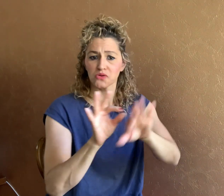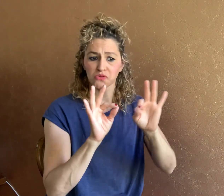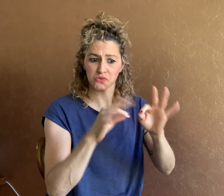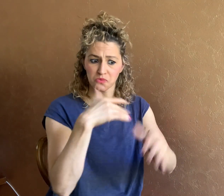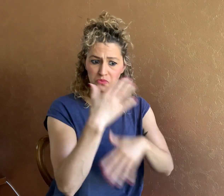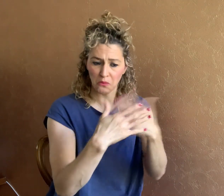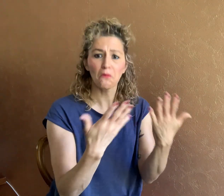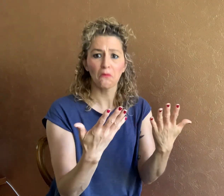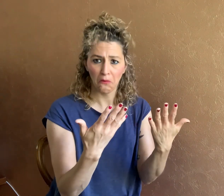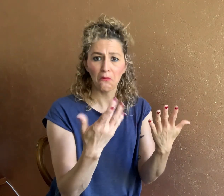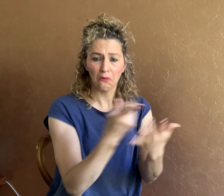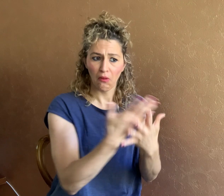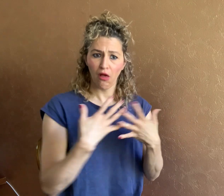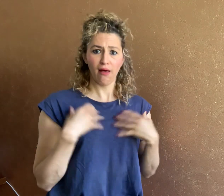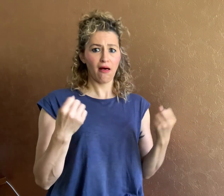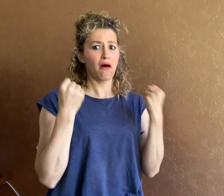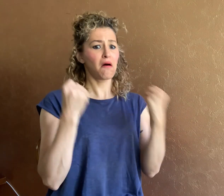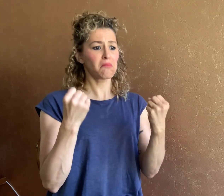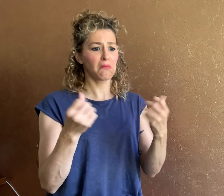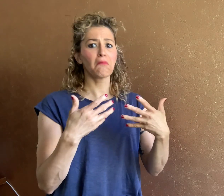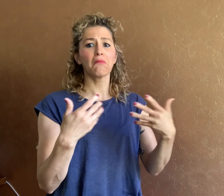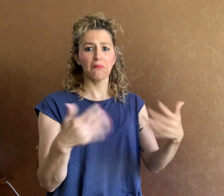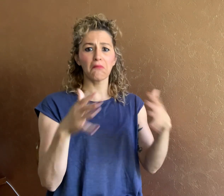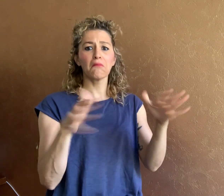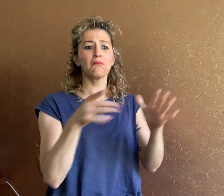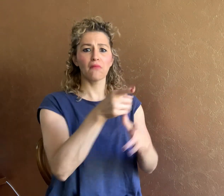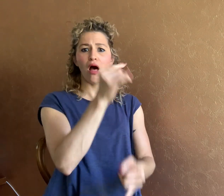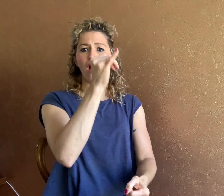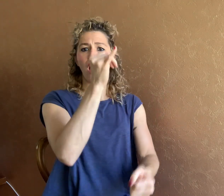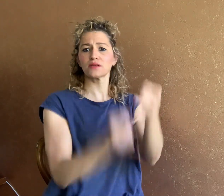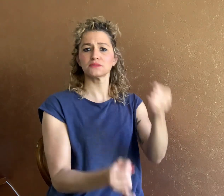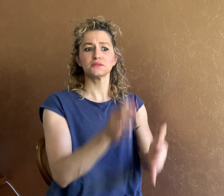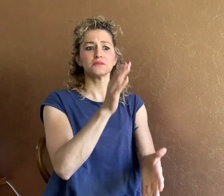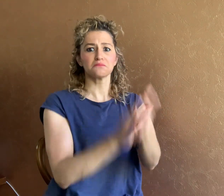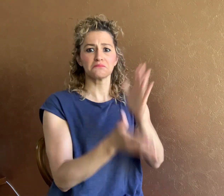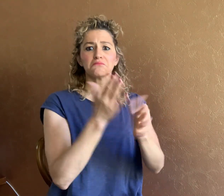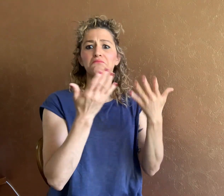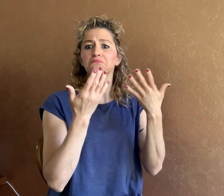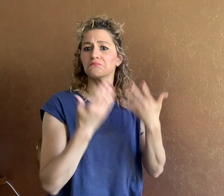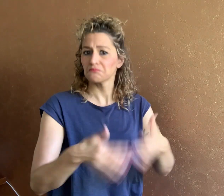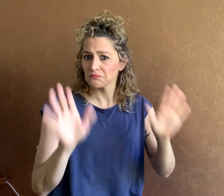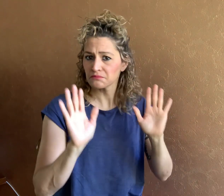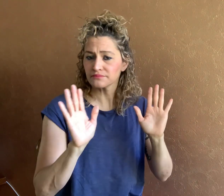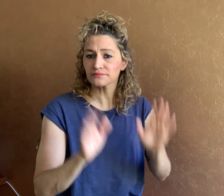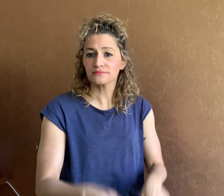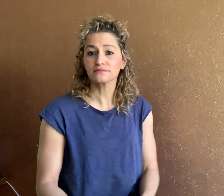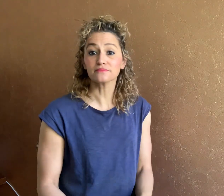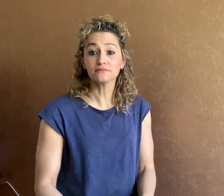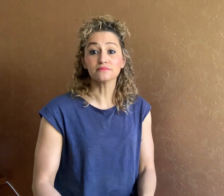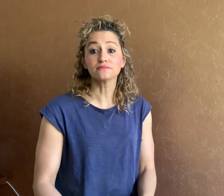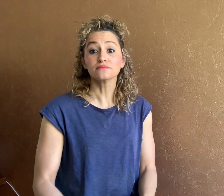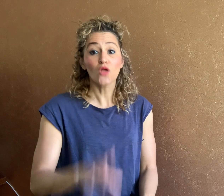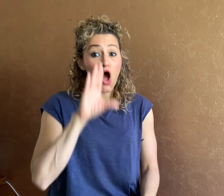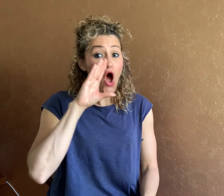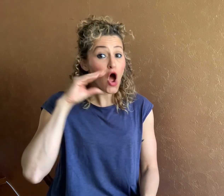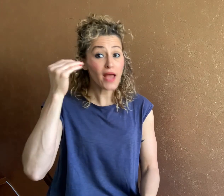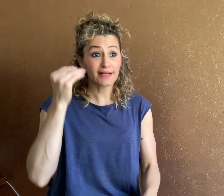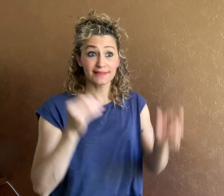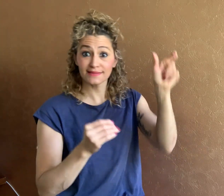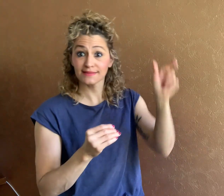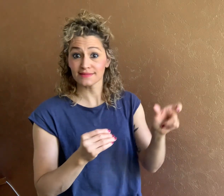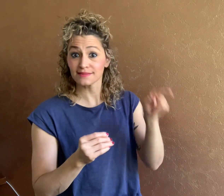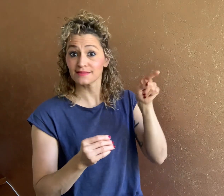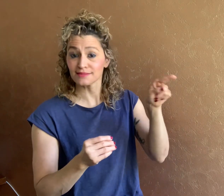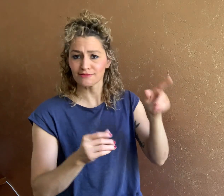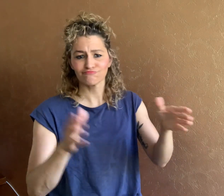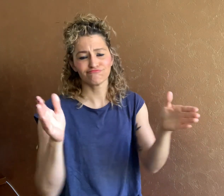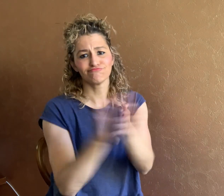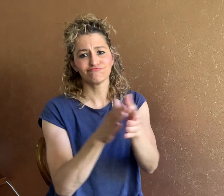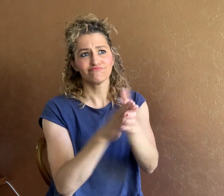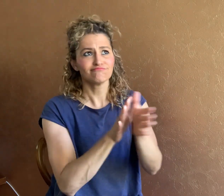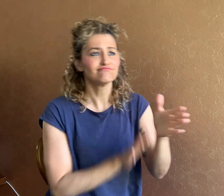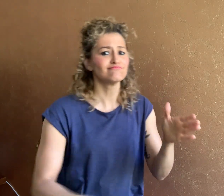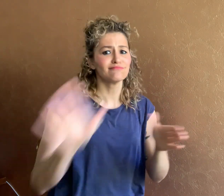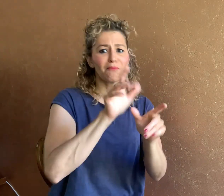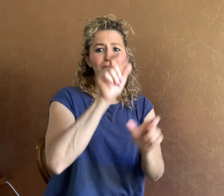and is regarded as recovered. Ardern praised the people